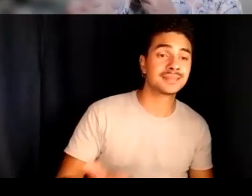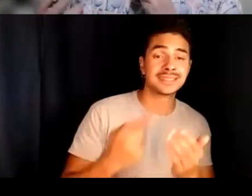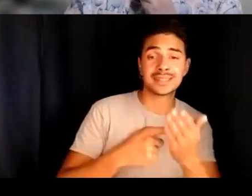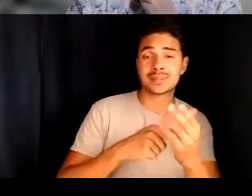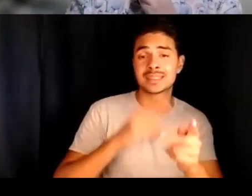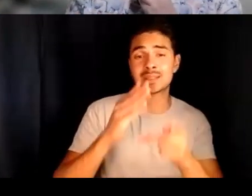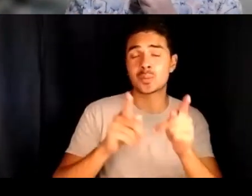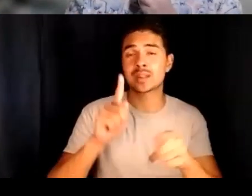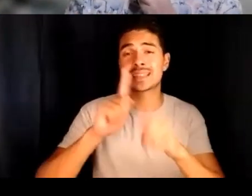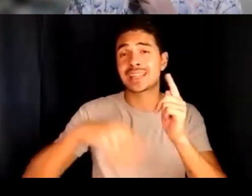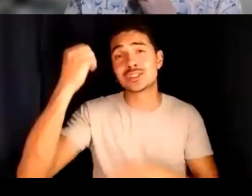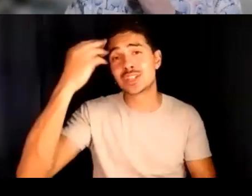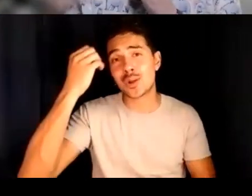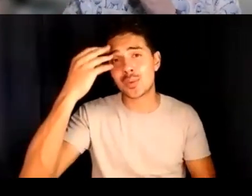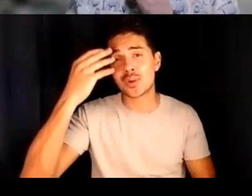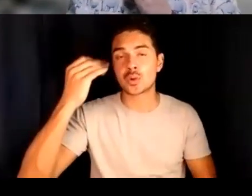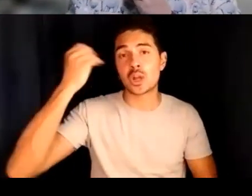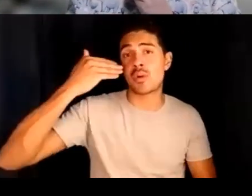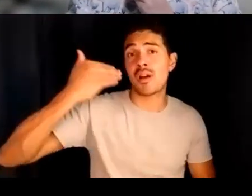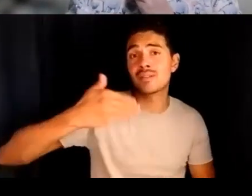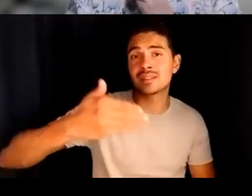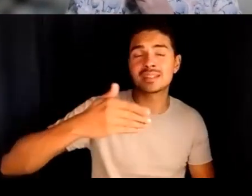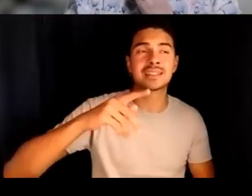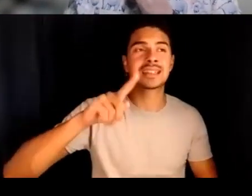or take showers that often, isn't able to do their laundry.